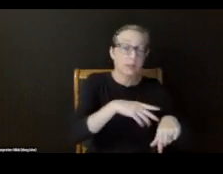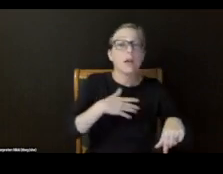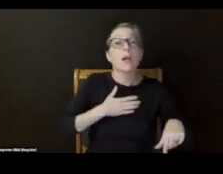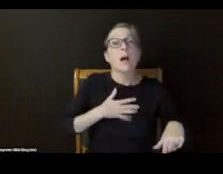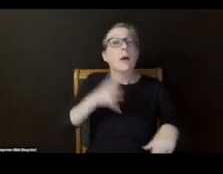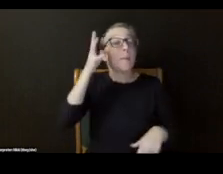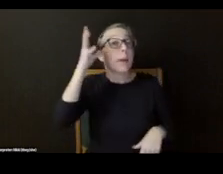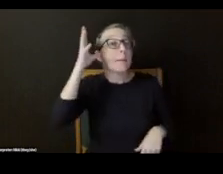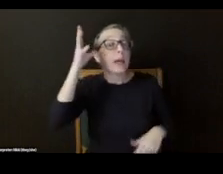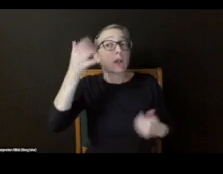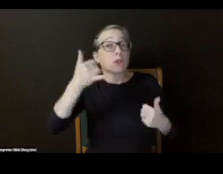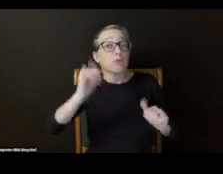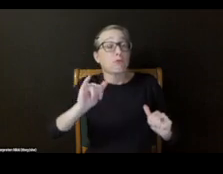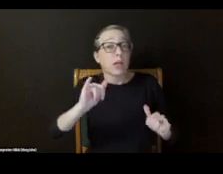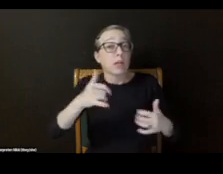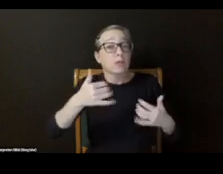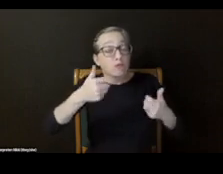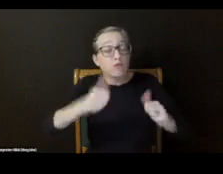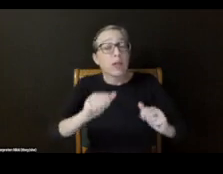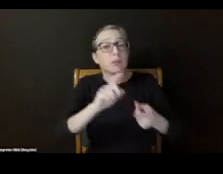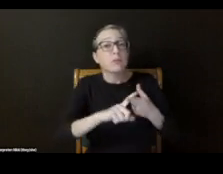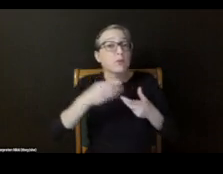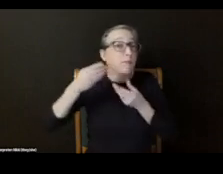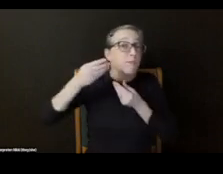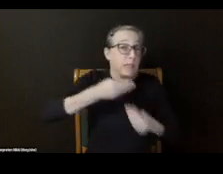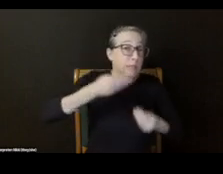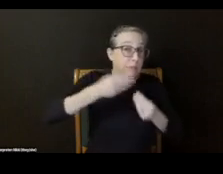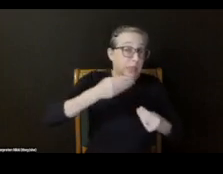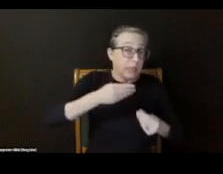So my father figured out that oh,